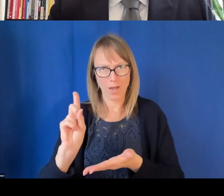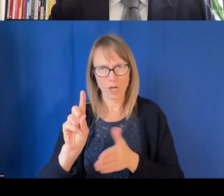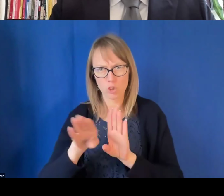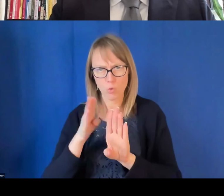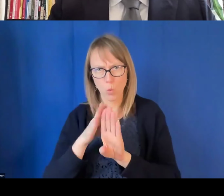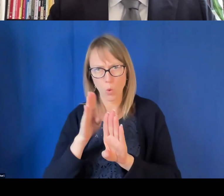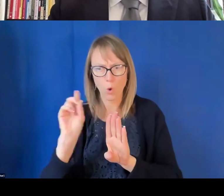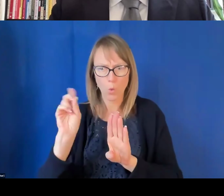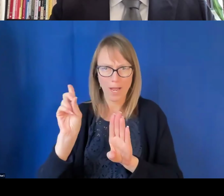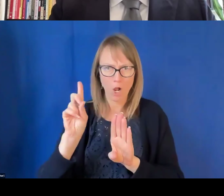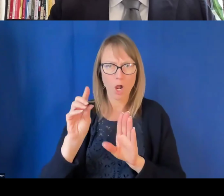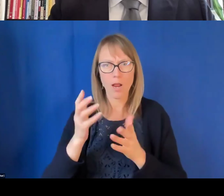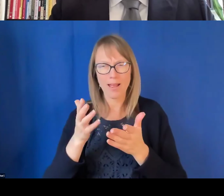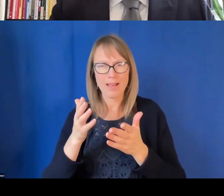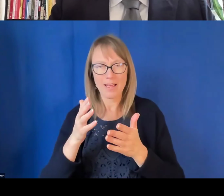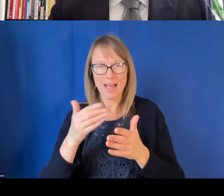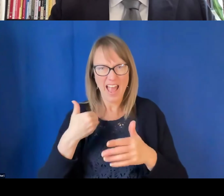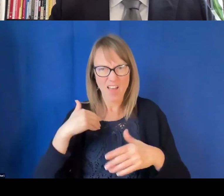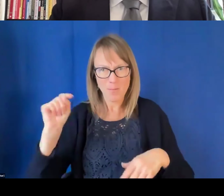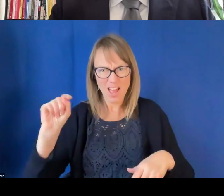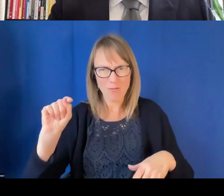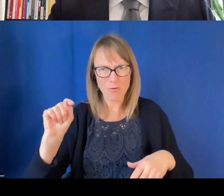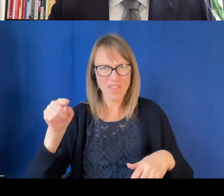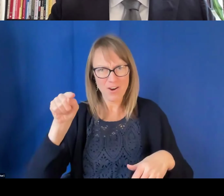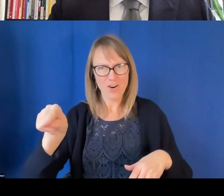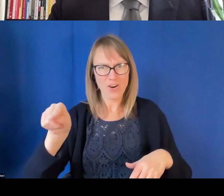What kind of building is it, does it have a bathroom? You know, all of those kinds of things.